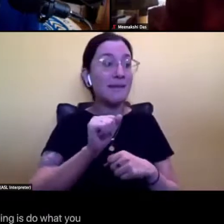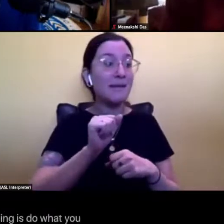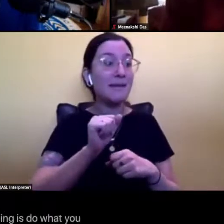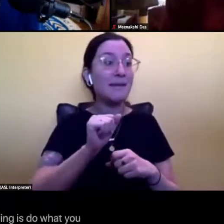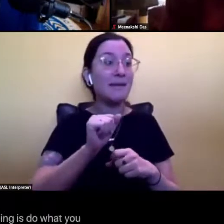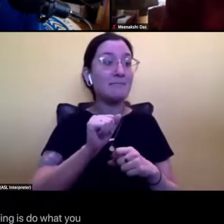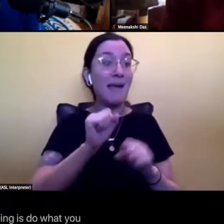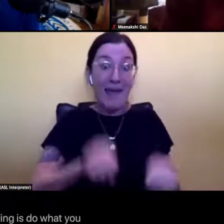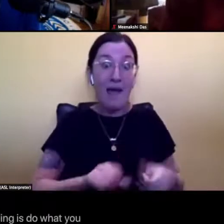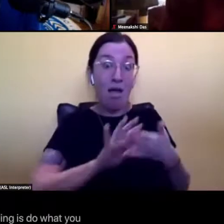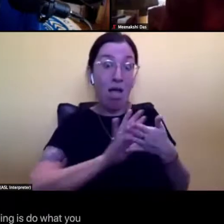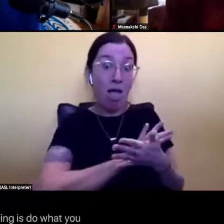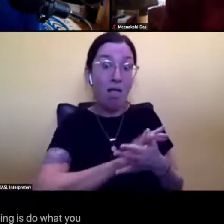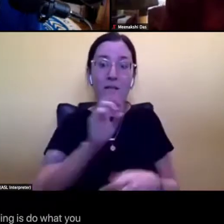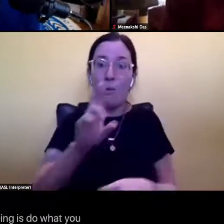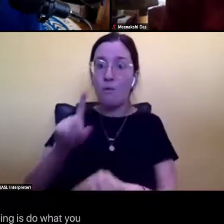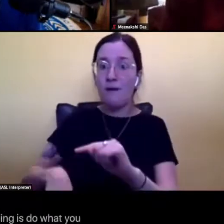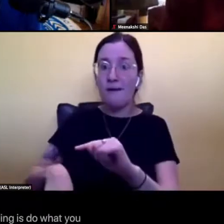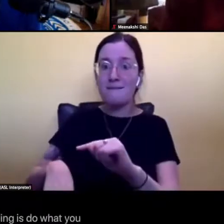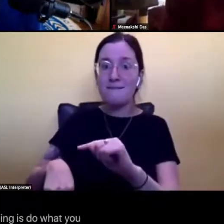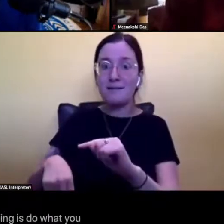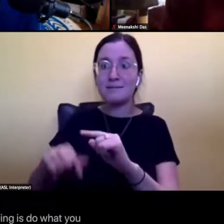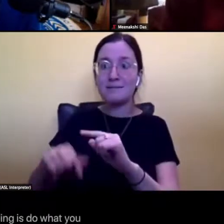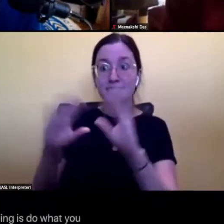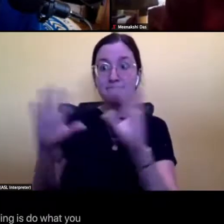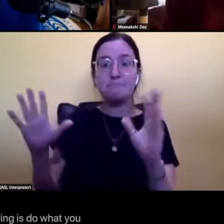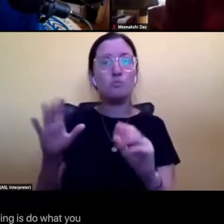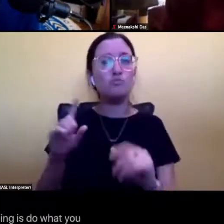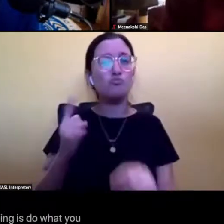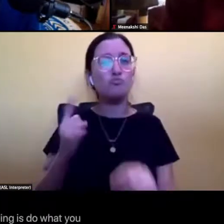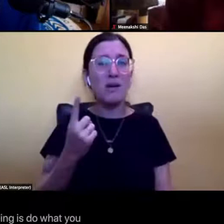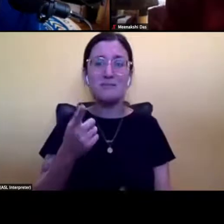it's good to be bold and ask for that accommodation as much as possible and that's